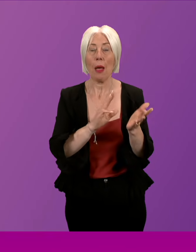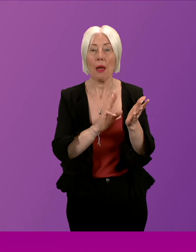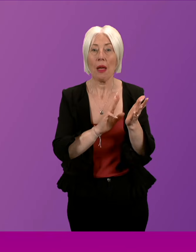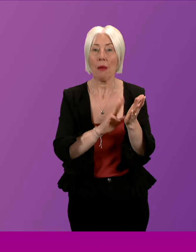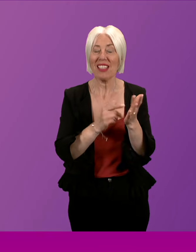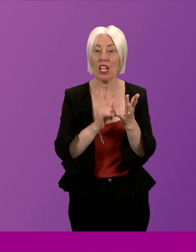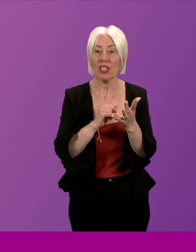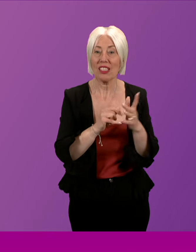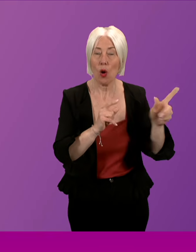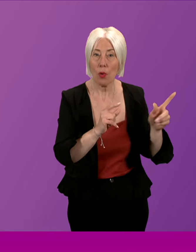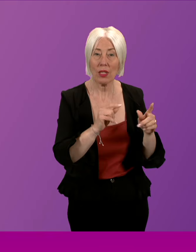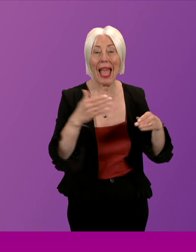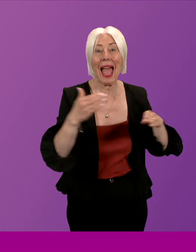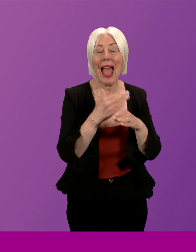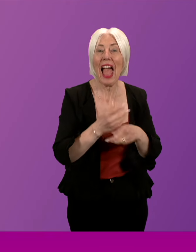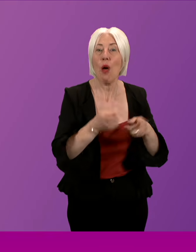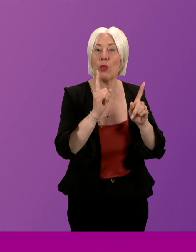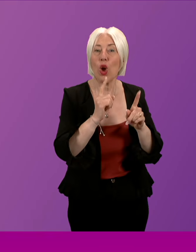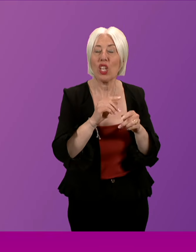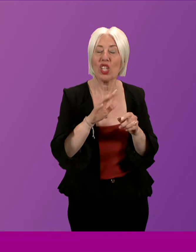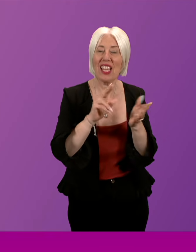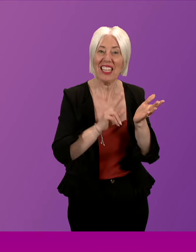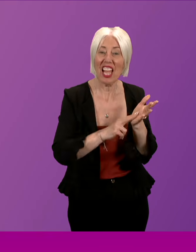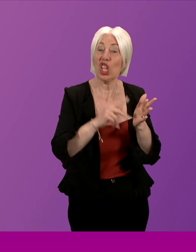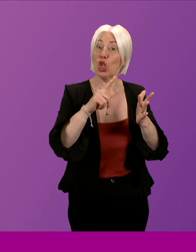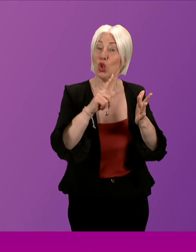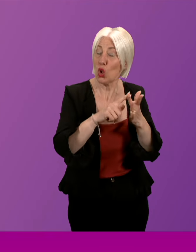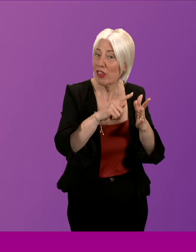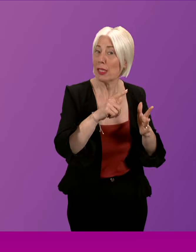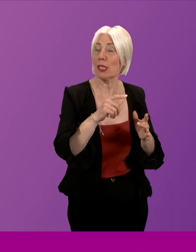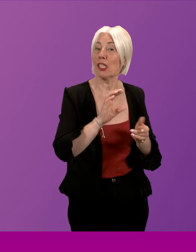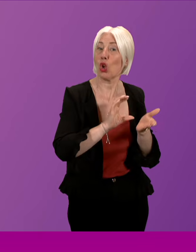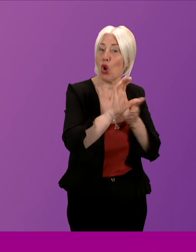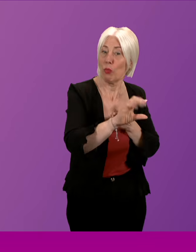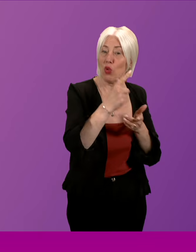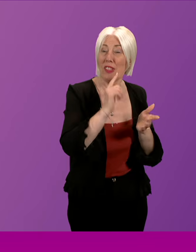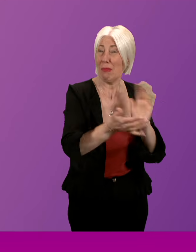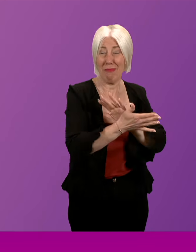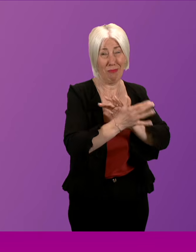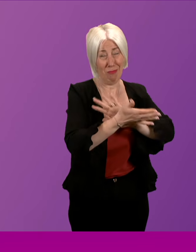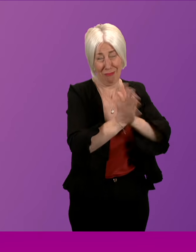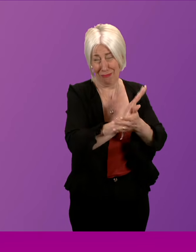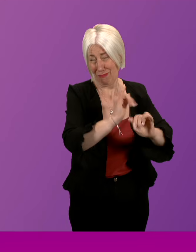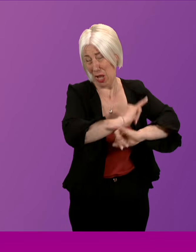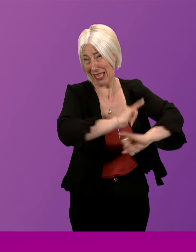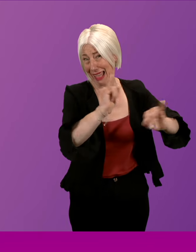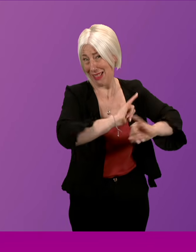employer national insurance contributions have been a disaster—